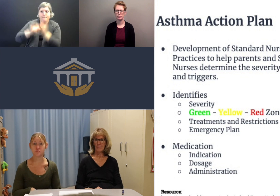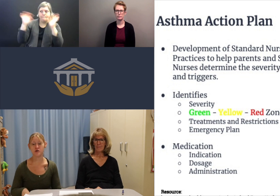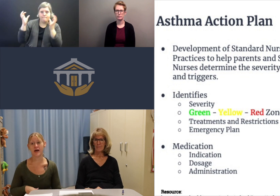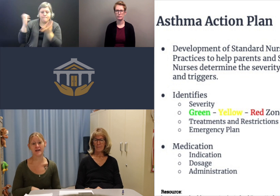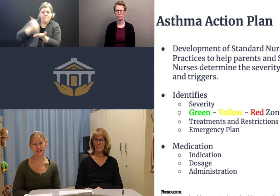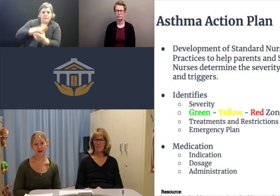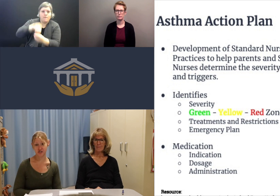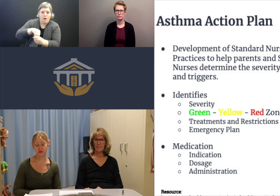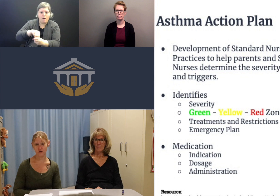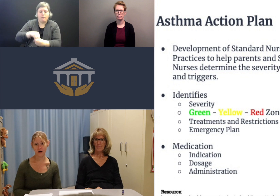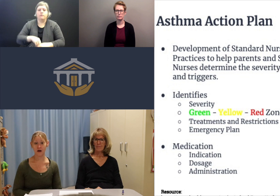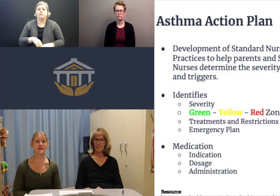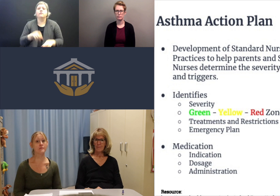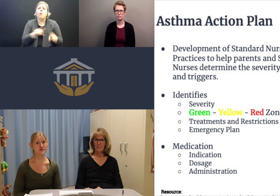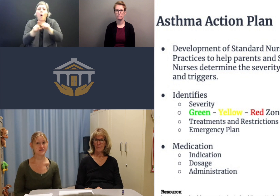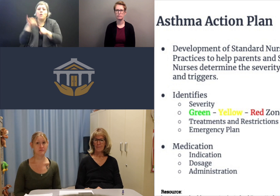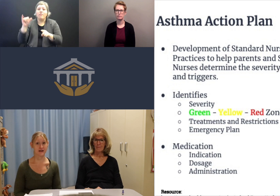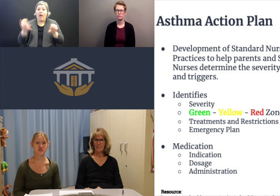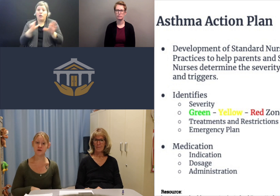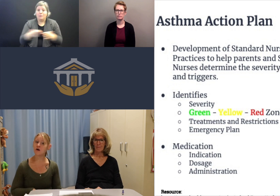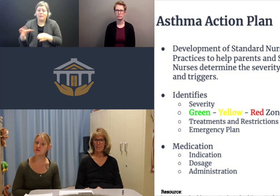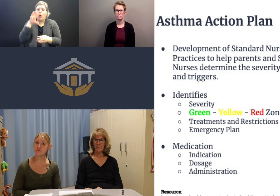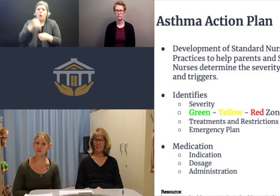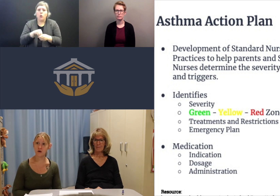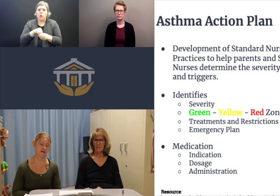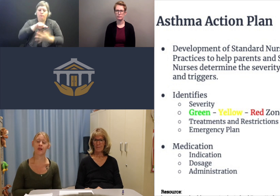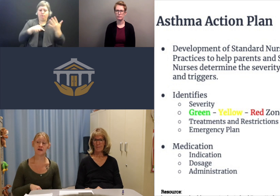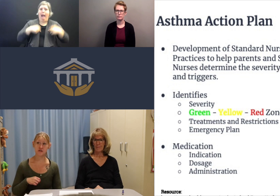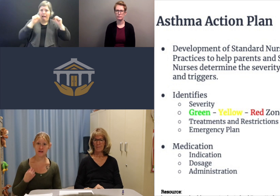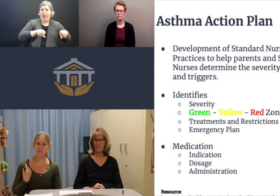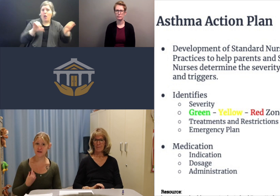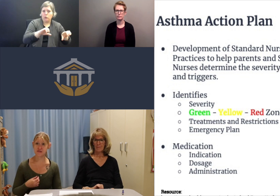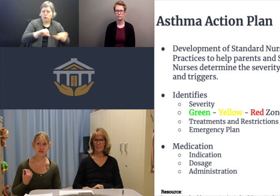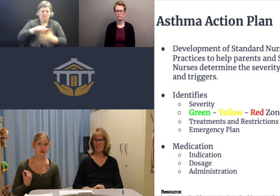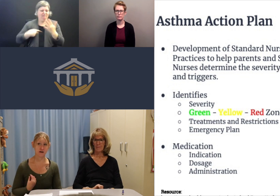what you can and cannot do. The emergency plan. Do we call 9-1-1? Do we administer,